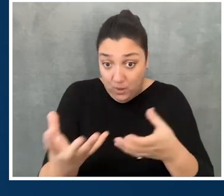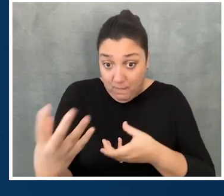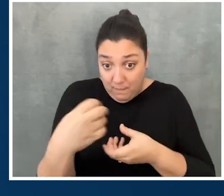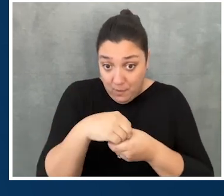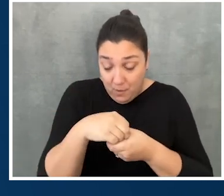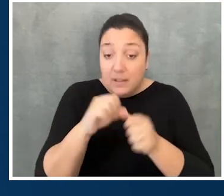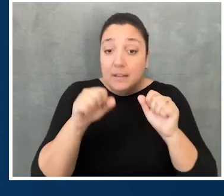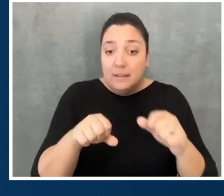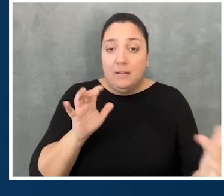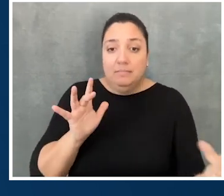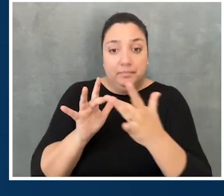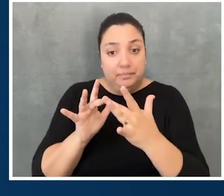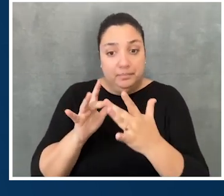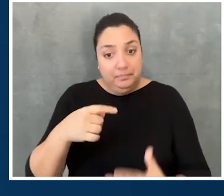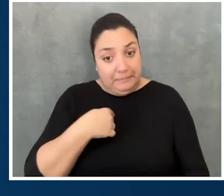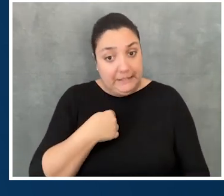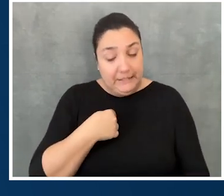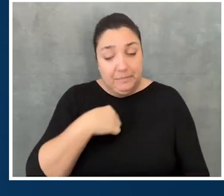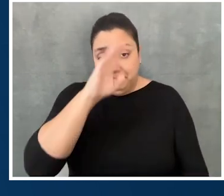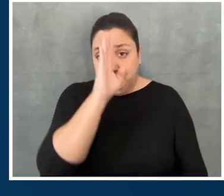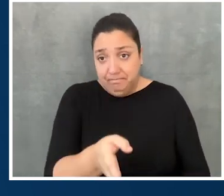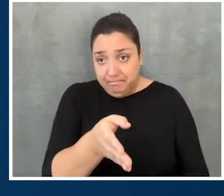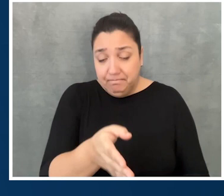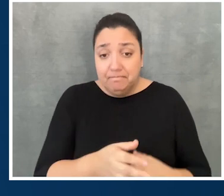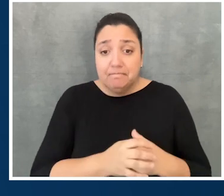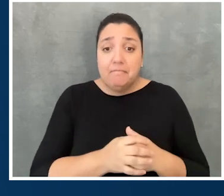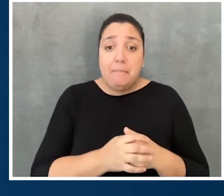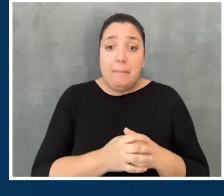they can reach out to me directly at j.mejias,